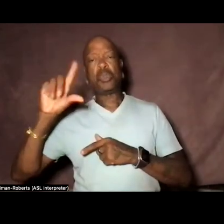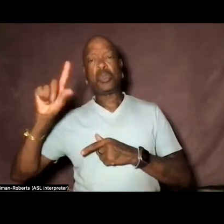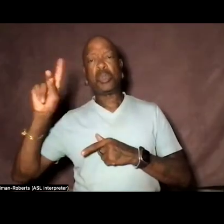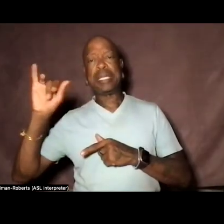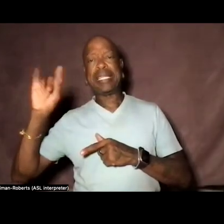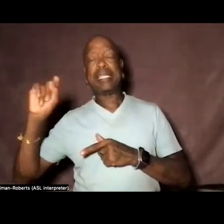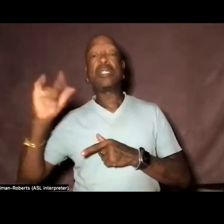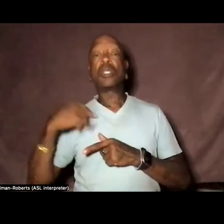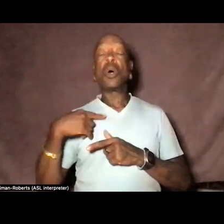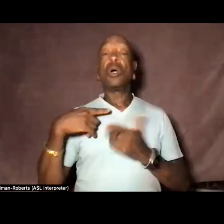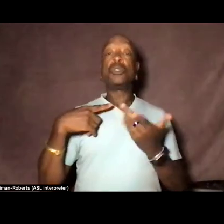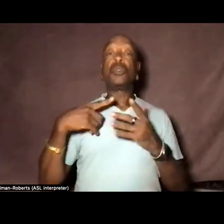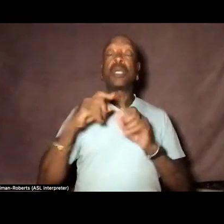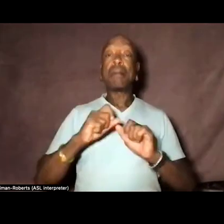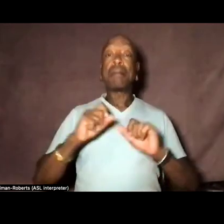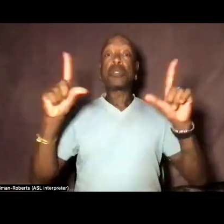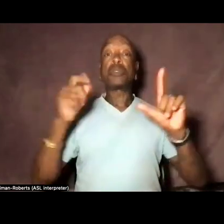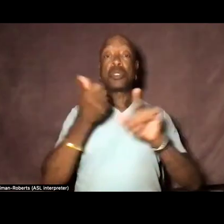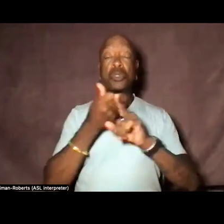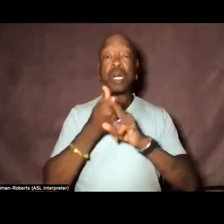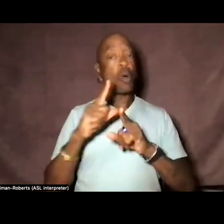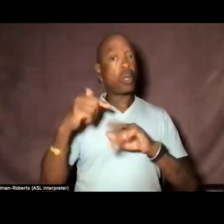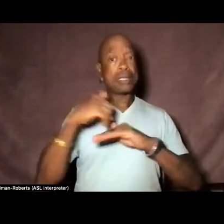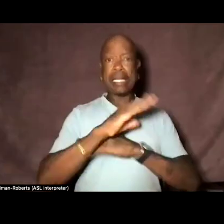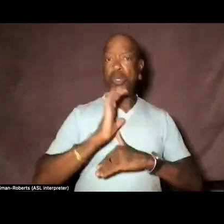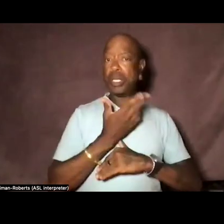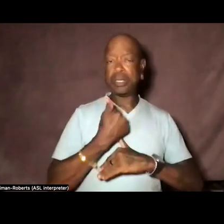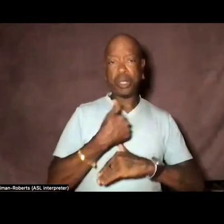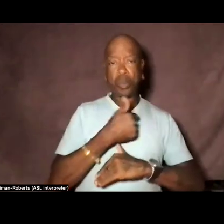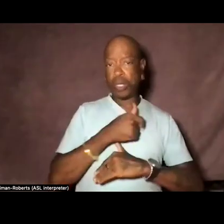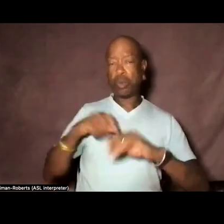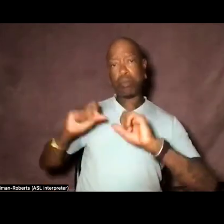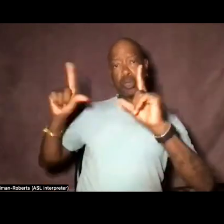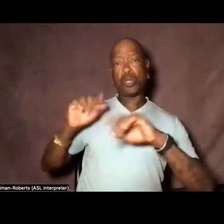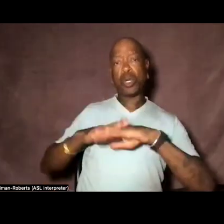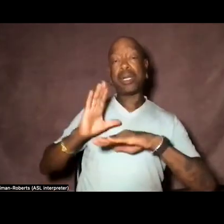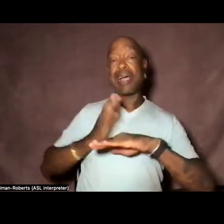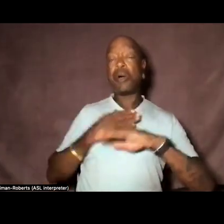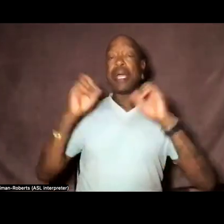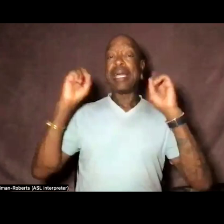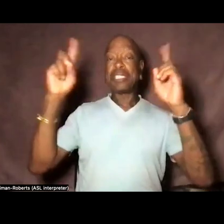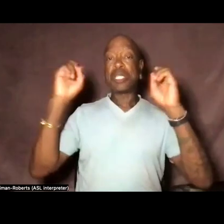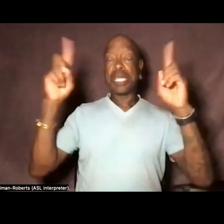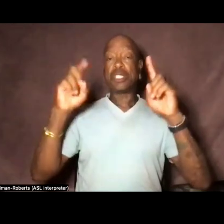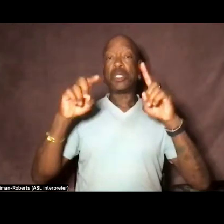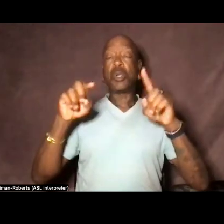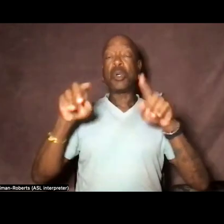also send it to us and we can post it on our educational platform our mask selfies will help